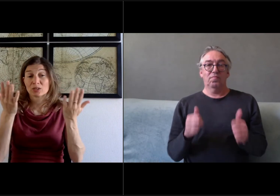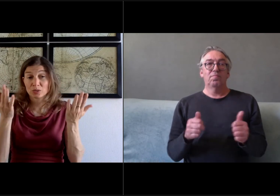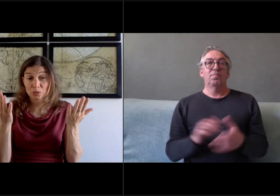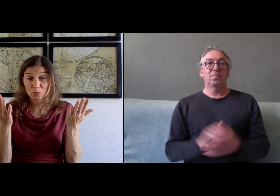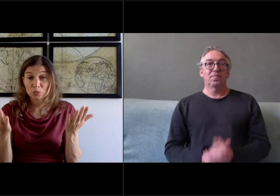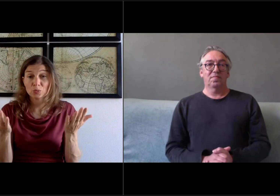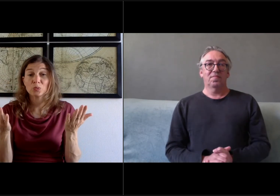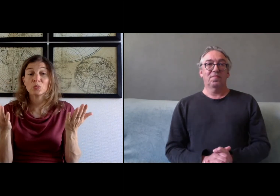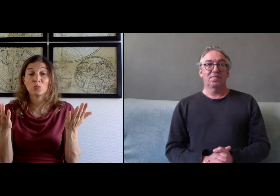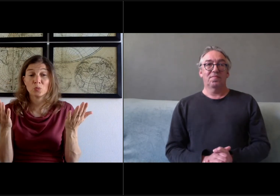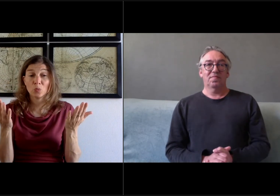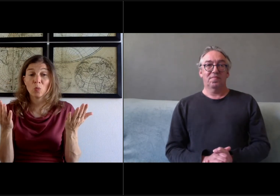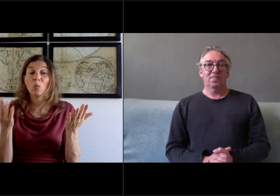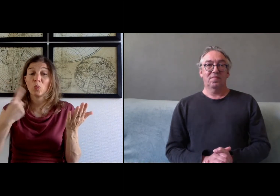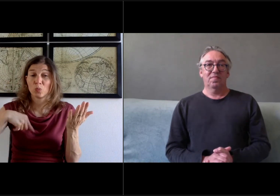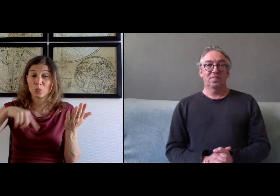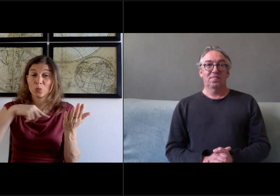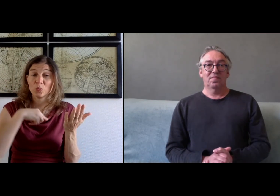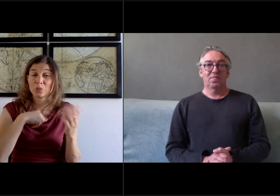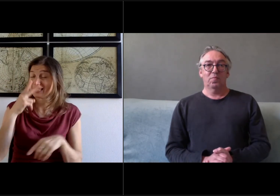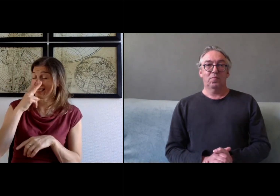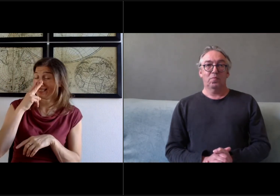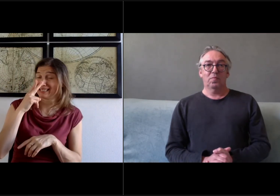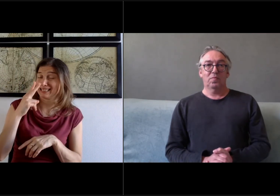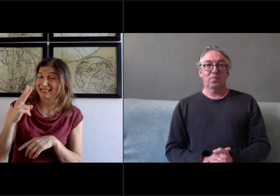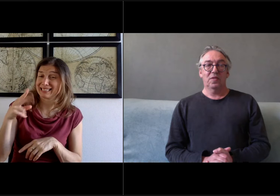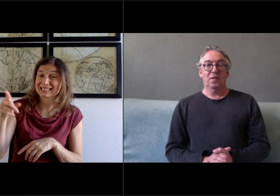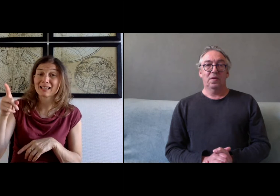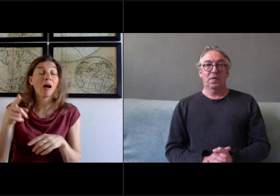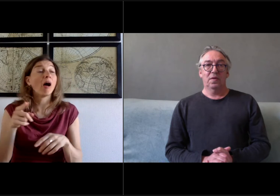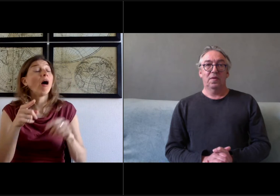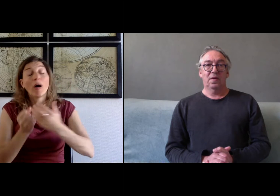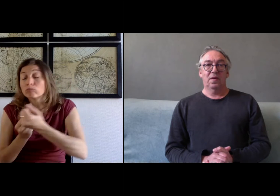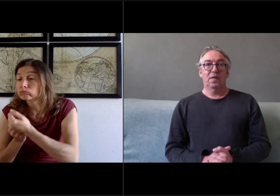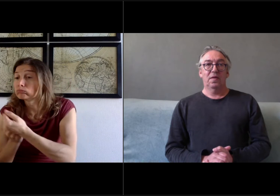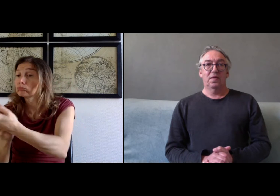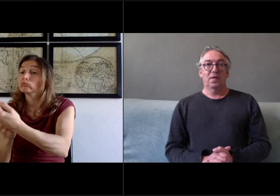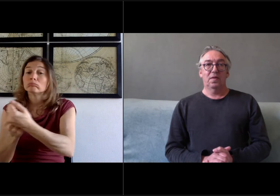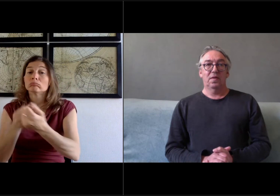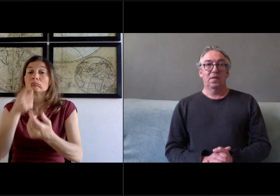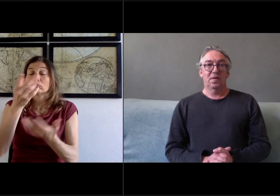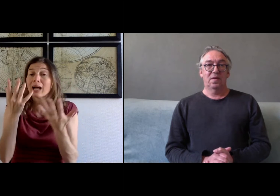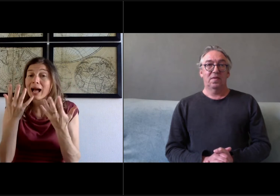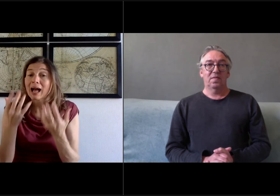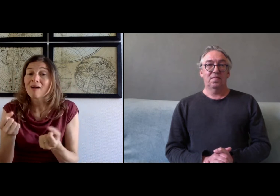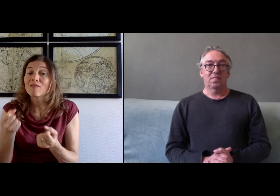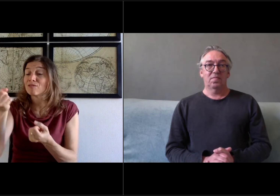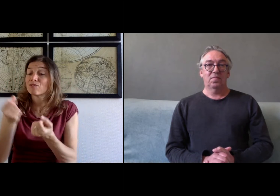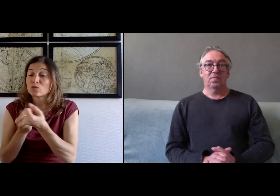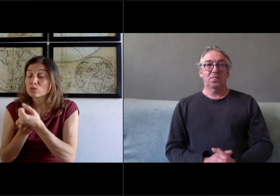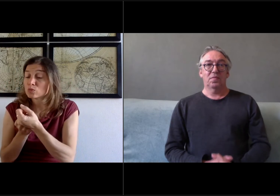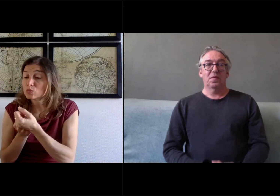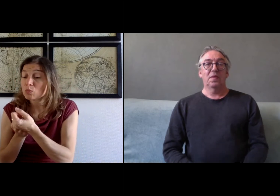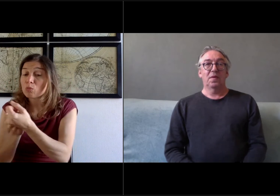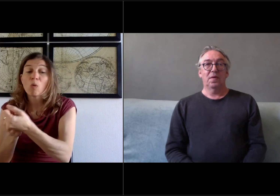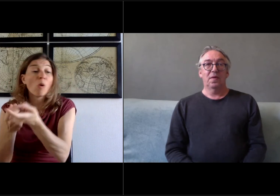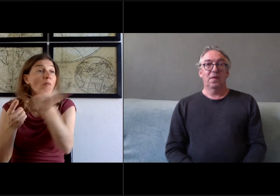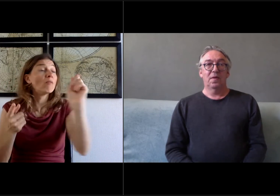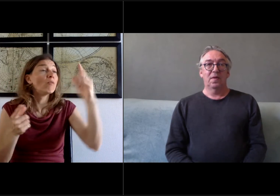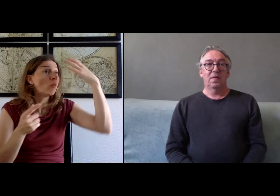because see very little support if any from public entities.